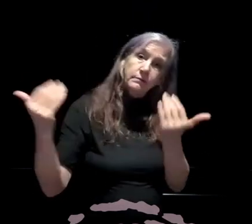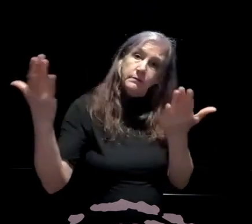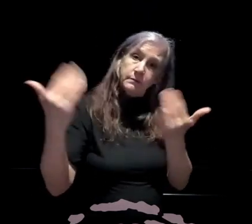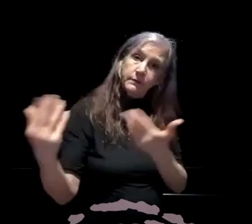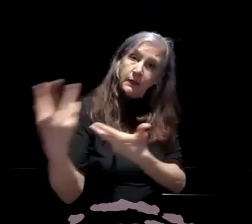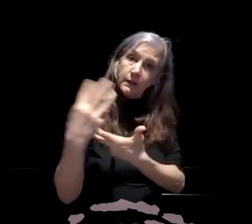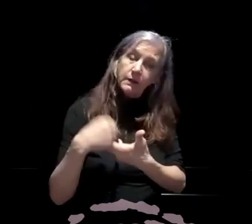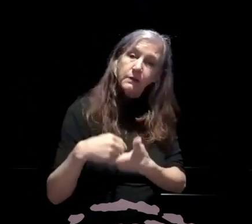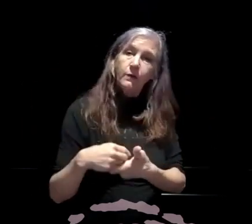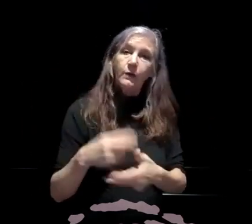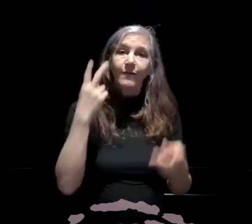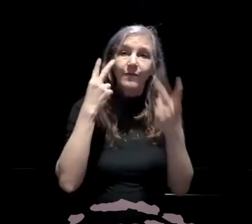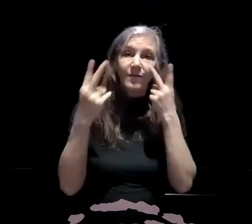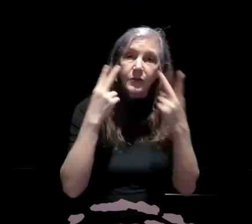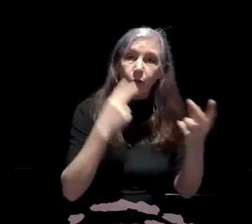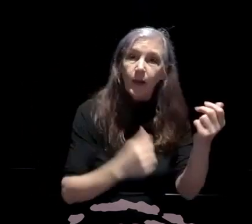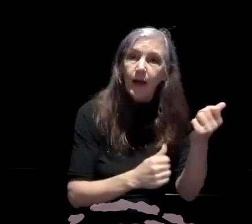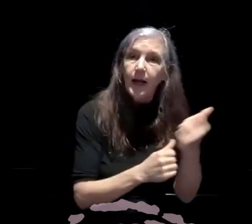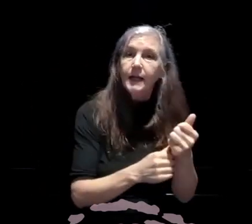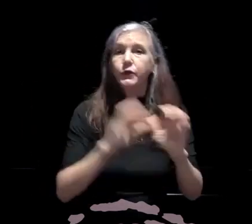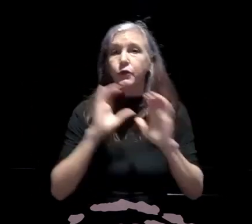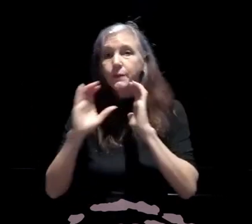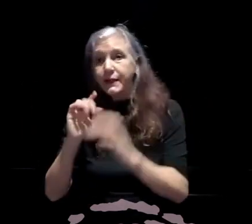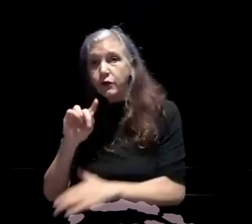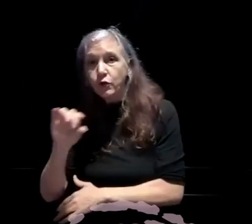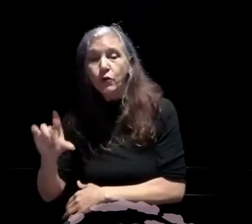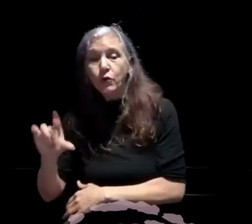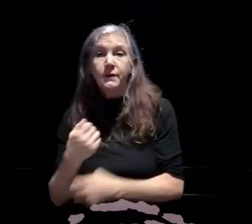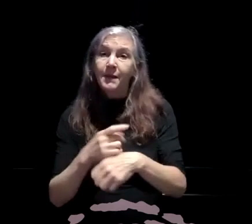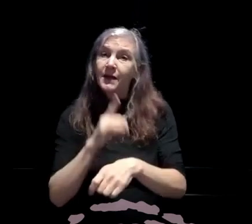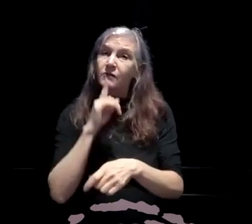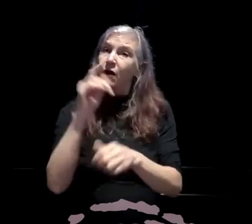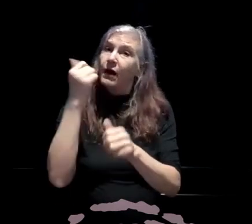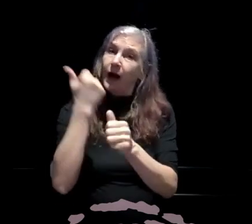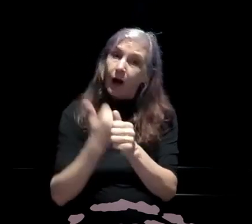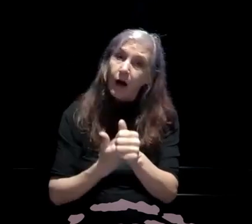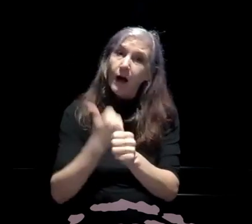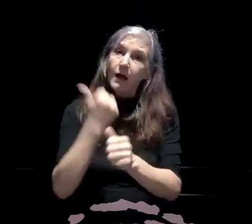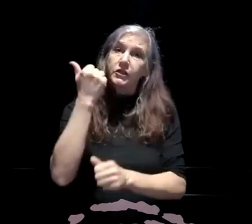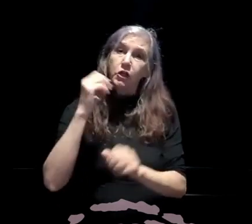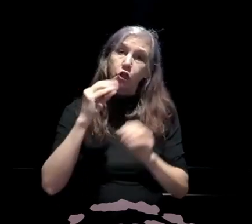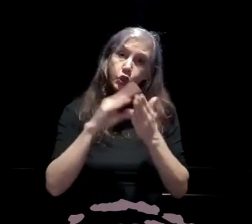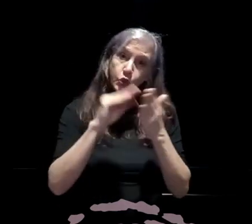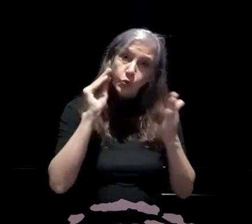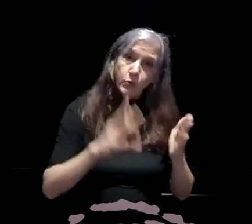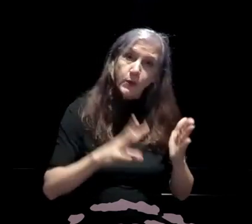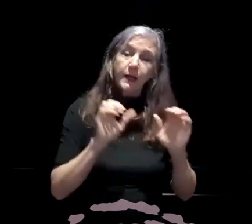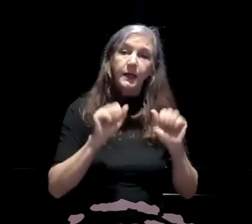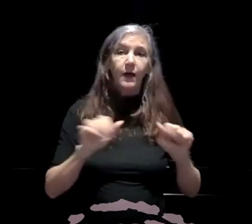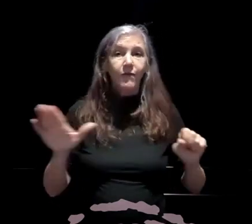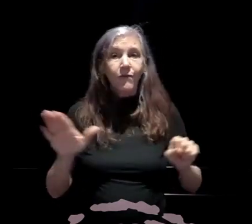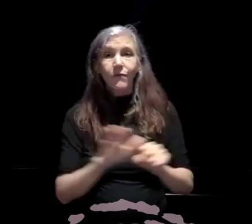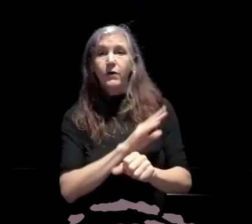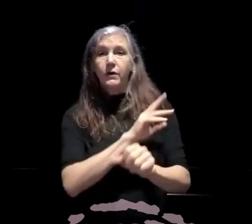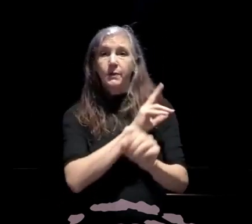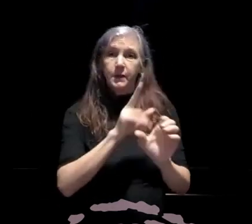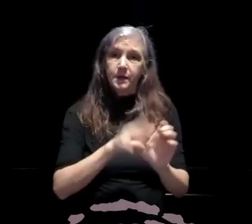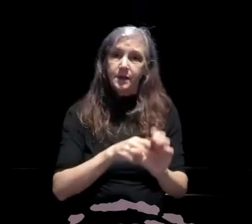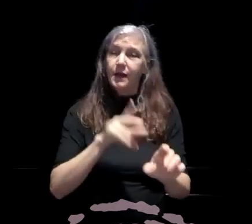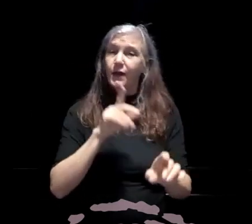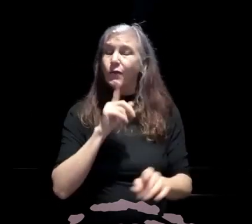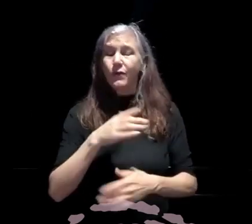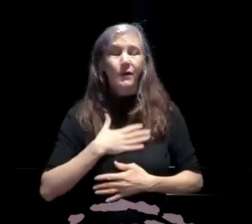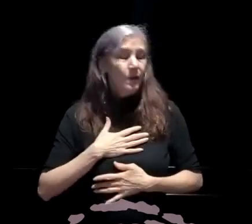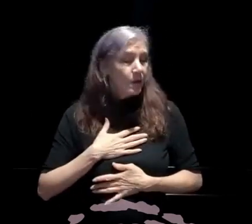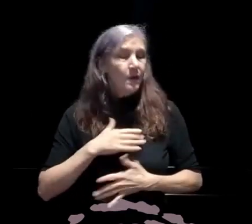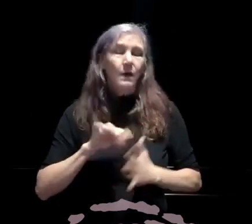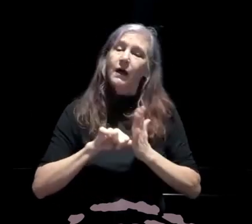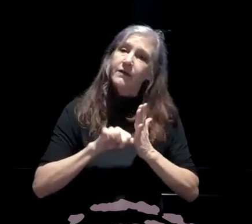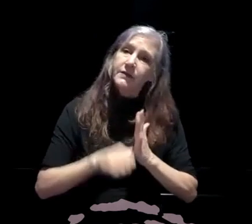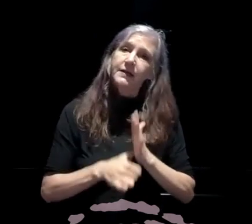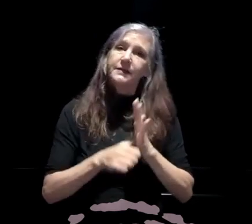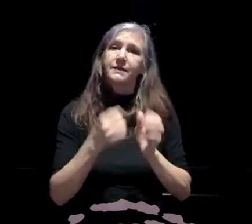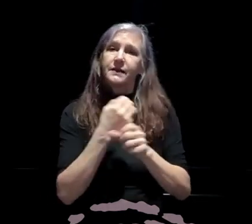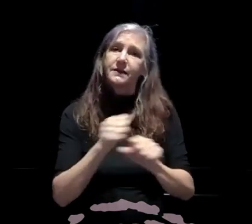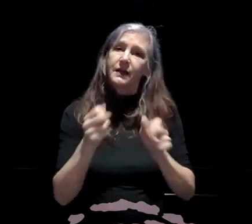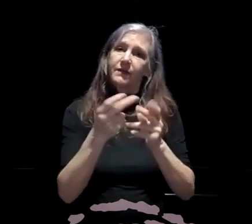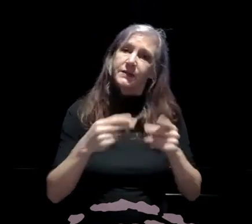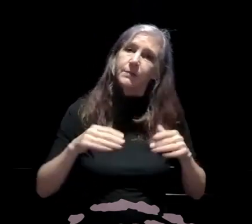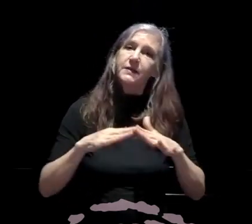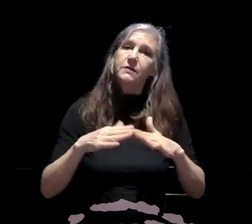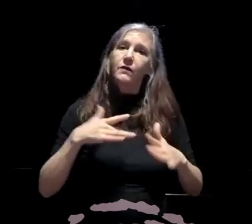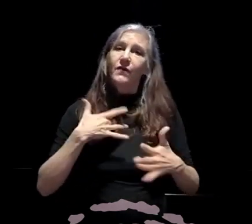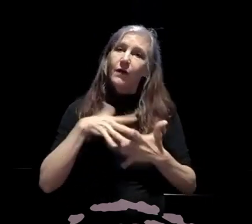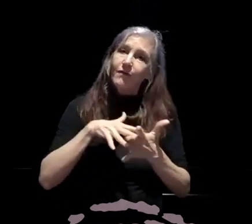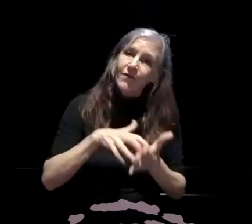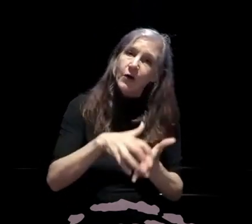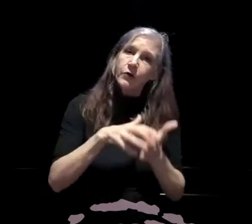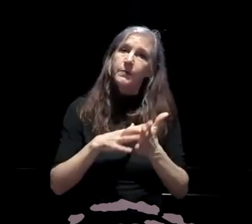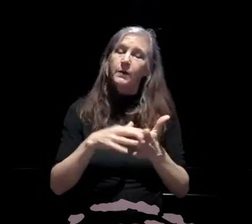Visual aids and communication tools ensure that every student can fully participate. This highlights the dedication they put into creating a safe space for being vulnerable and taking risks.